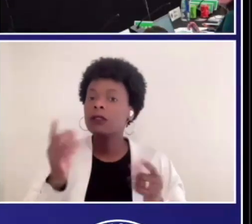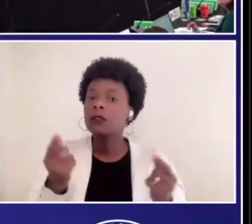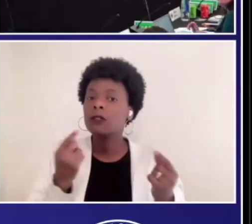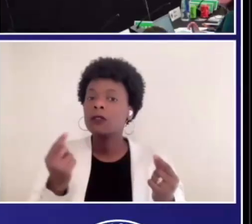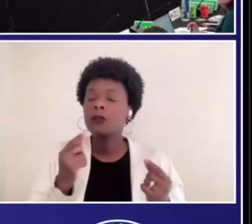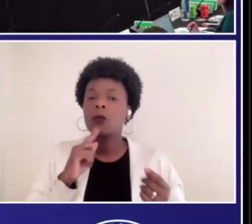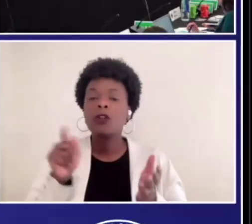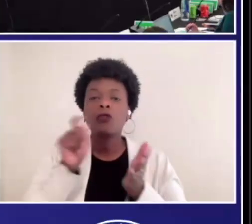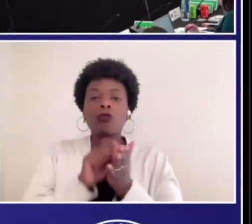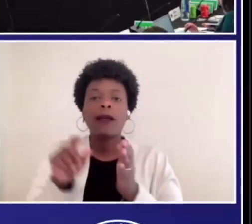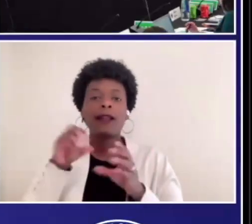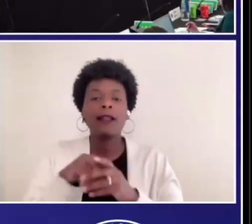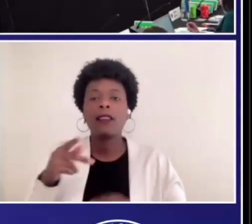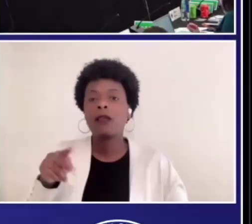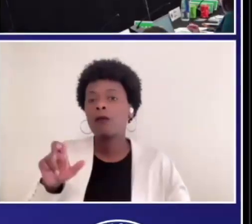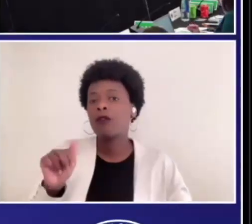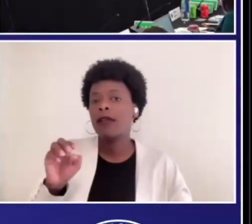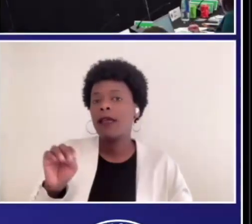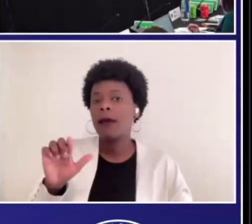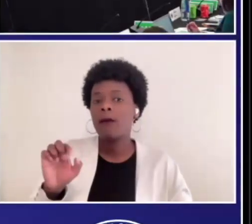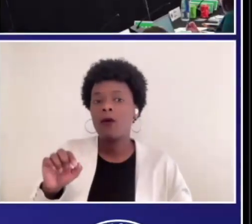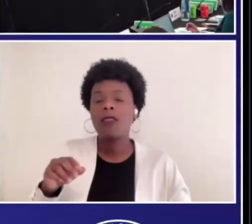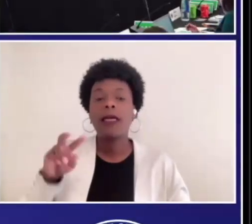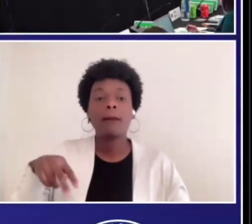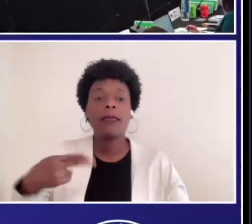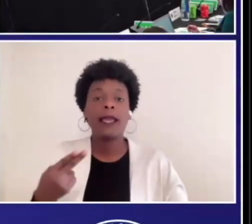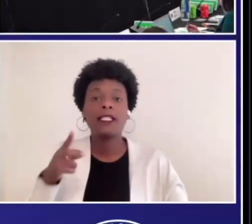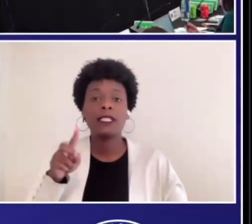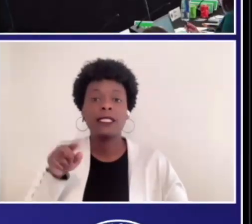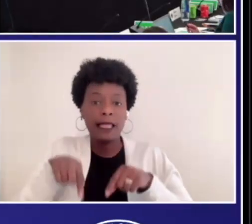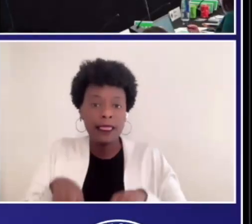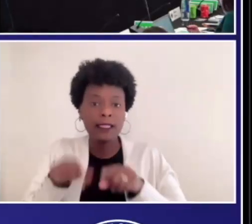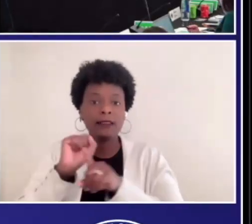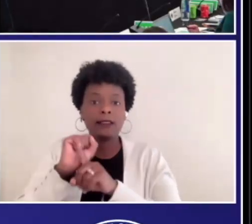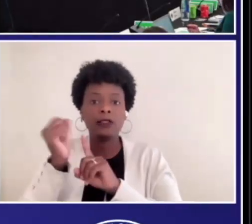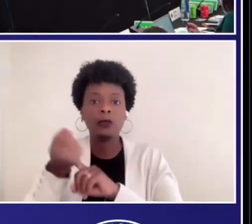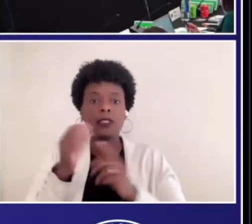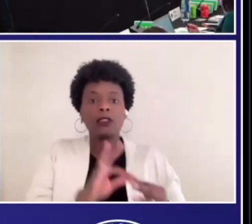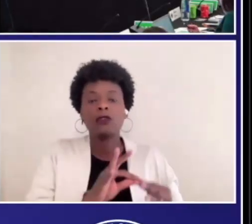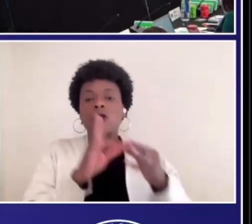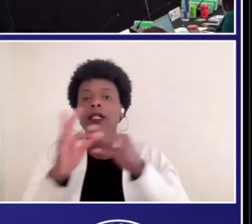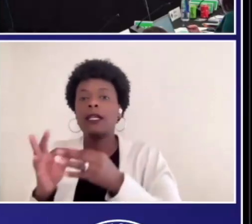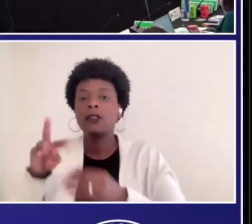the preamble that the PhD, in this instance, is related to a PhD that prepares a student for professional